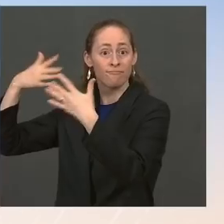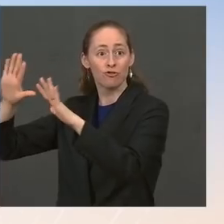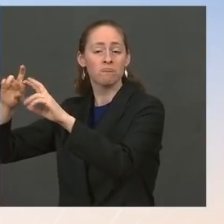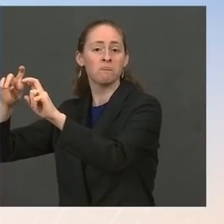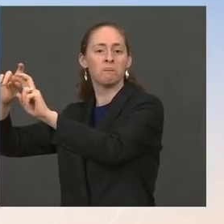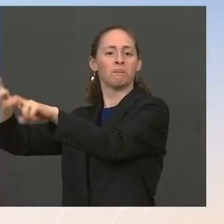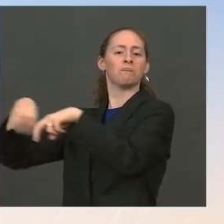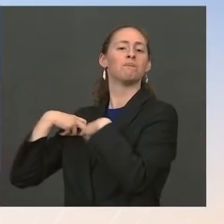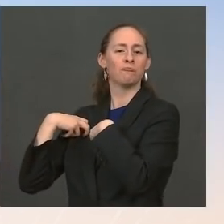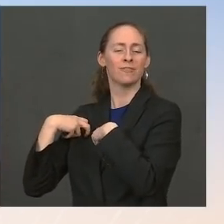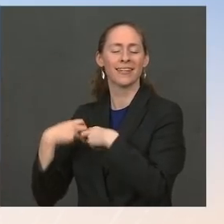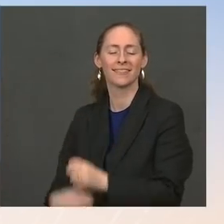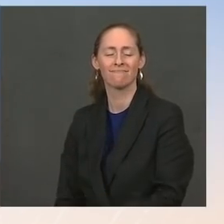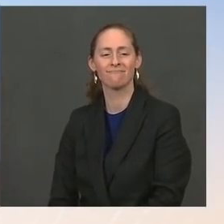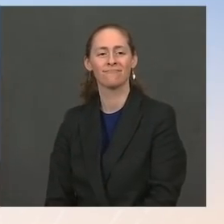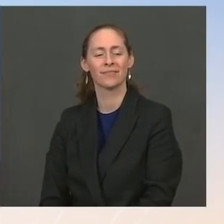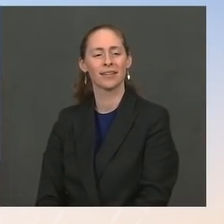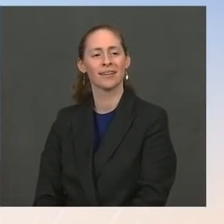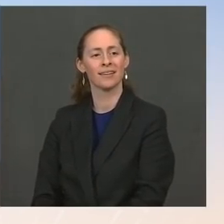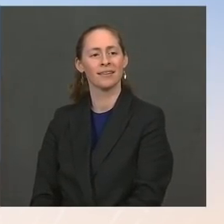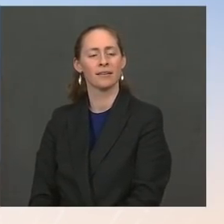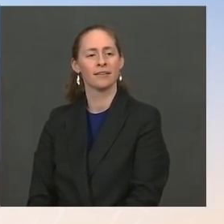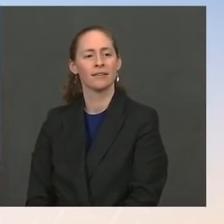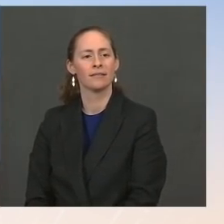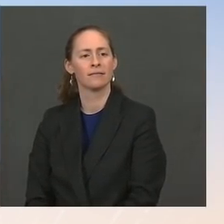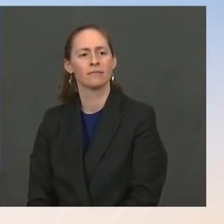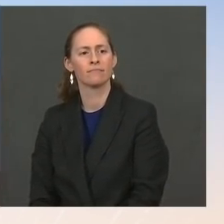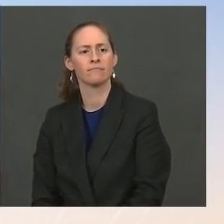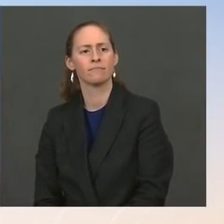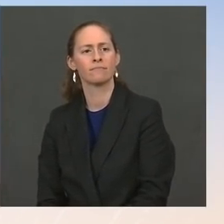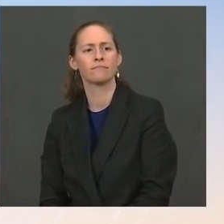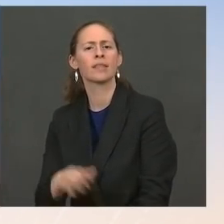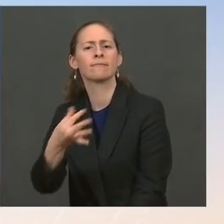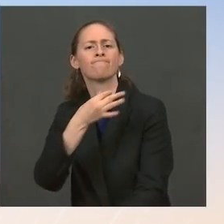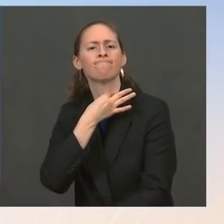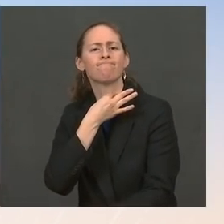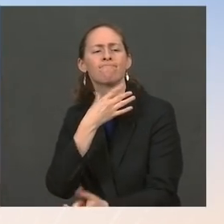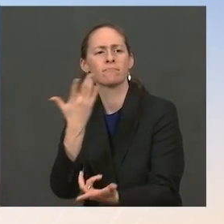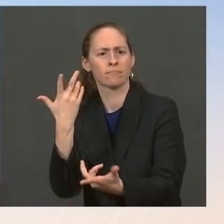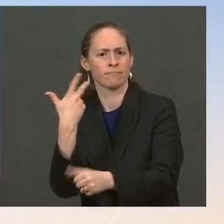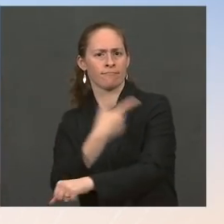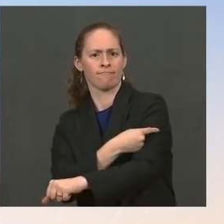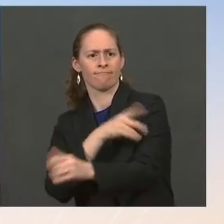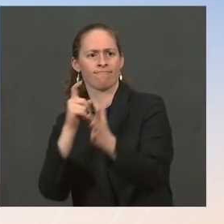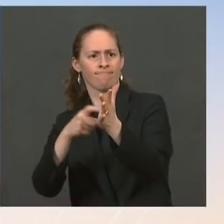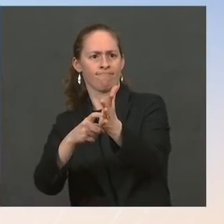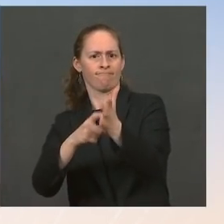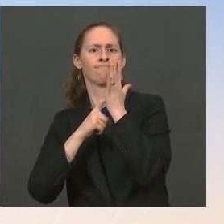the vaccine mandate for the civilian federal workforce is set to take effect on Monday. Can you provide us an update